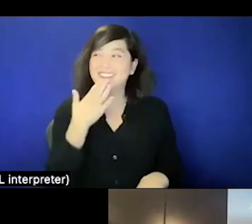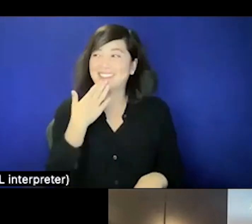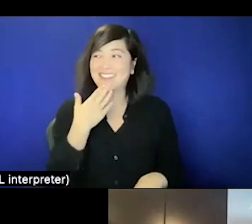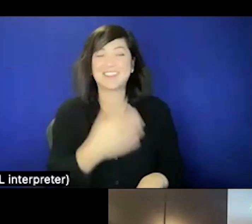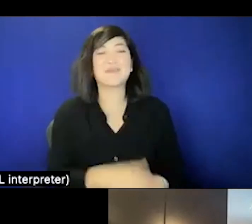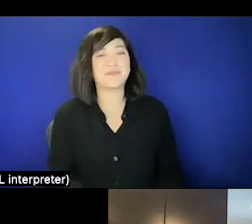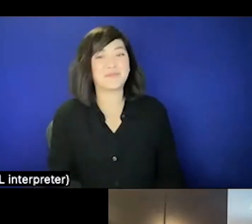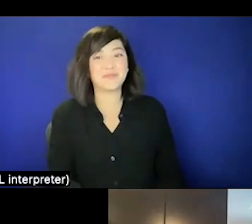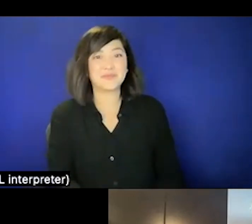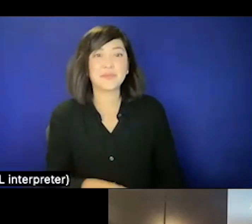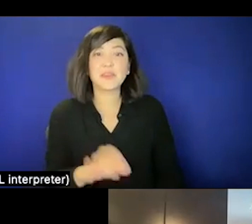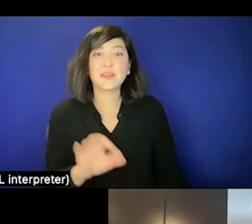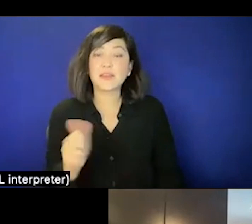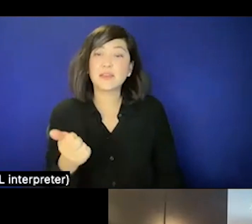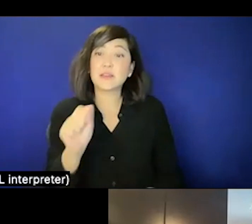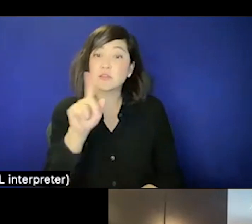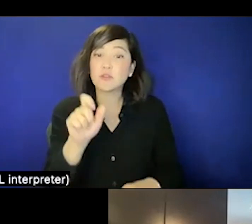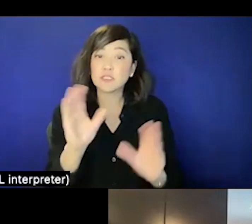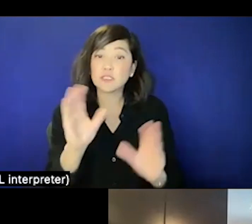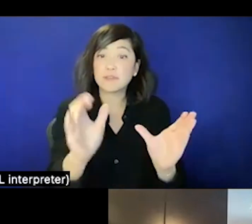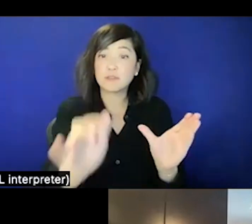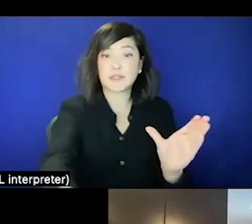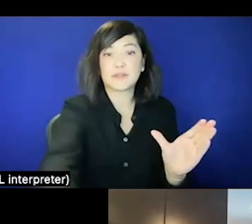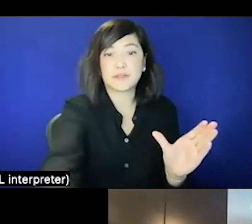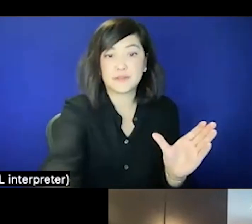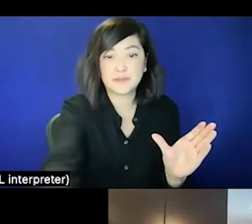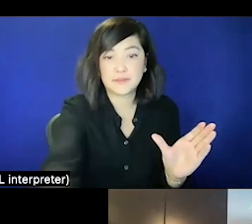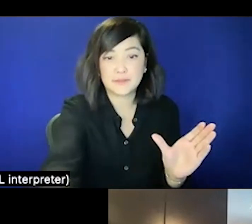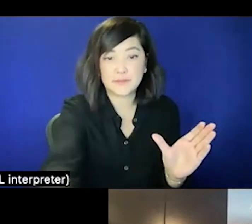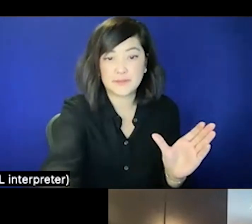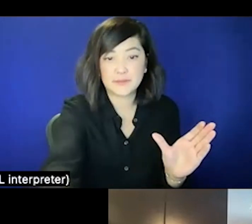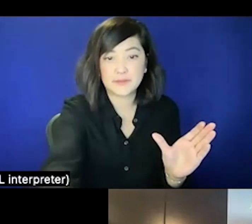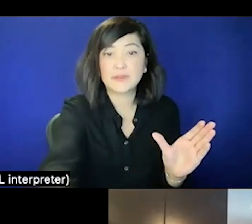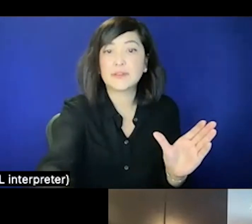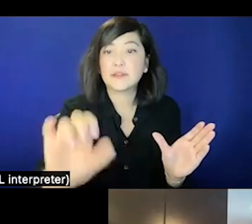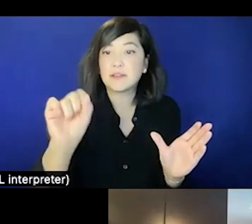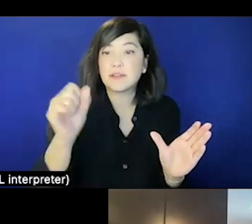question from the chat is from one of your longtime peers, Shane Kennedy. He writes,